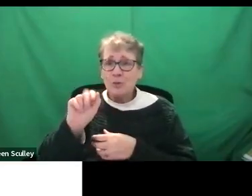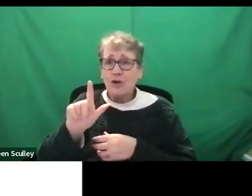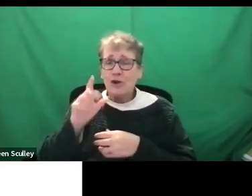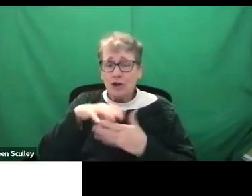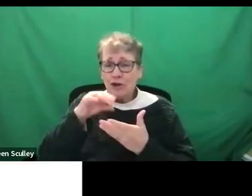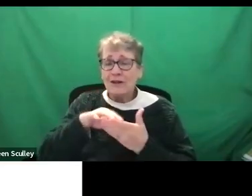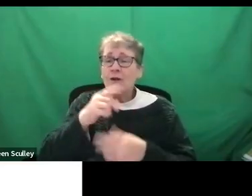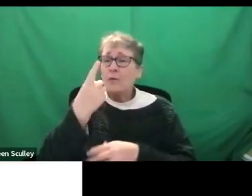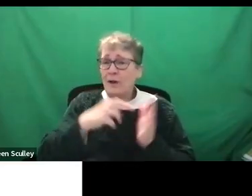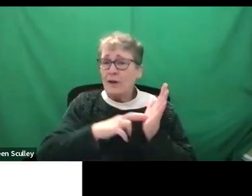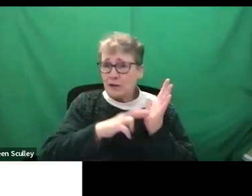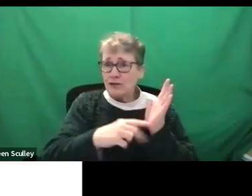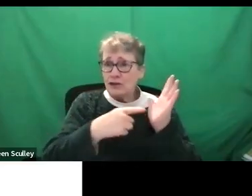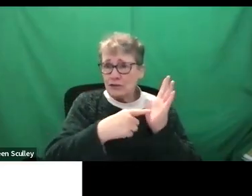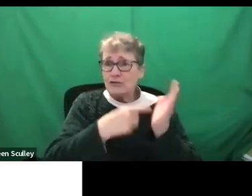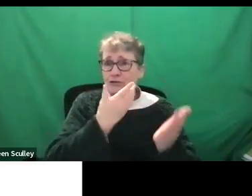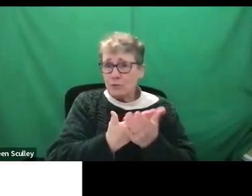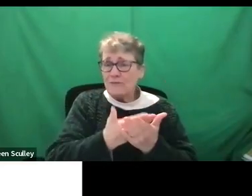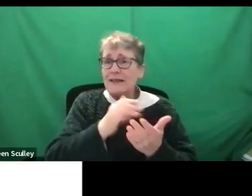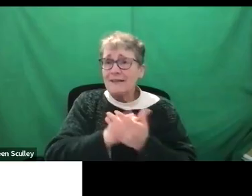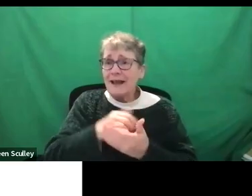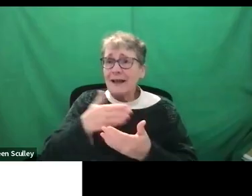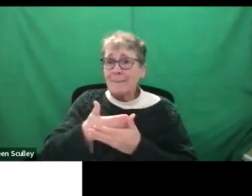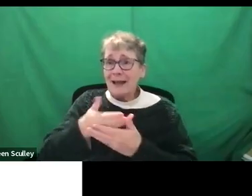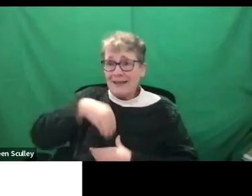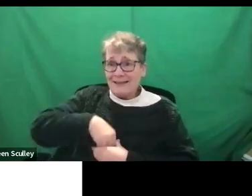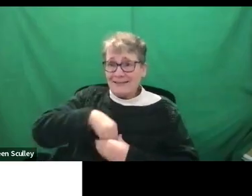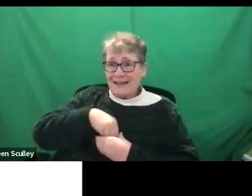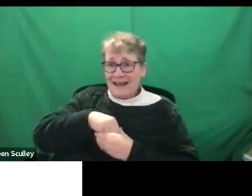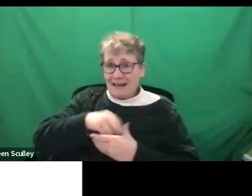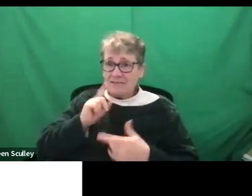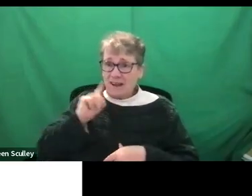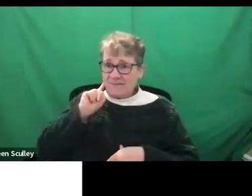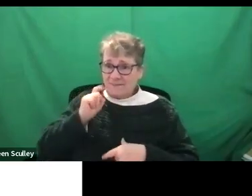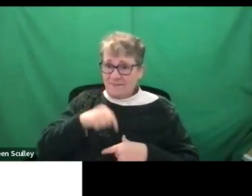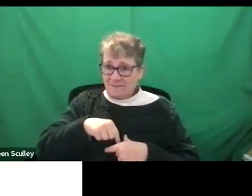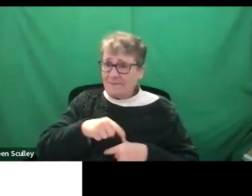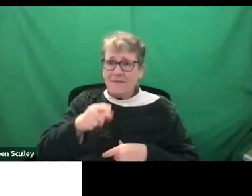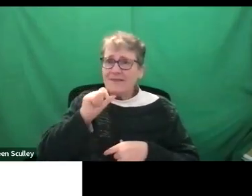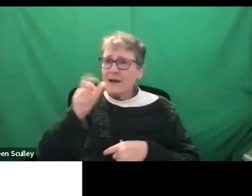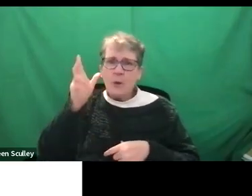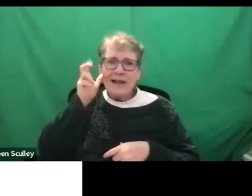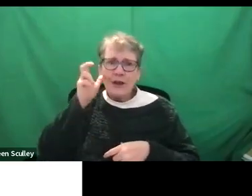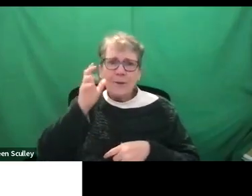The importance of early connection. Research has shown time and again that